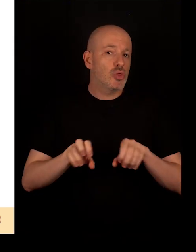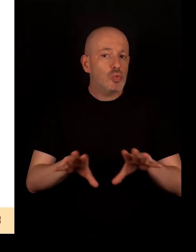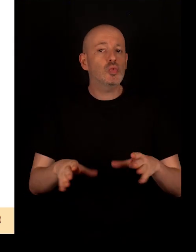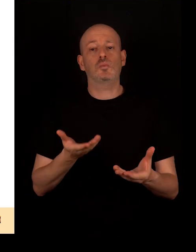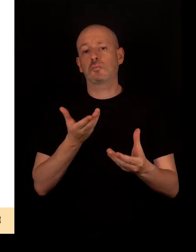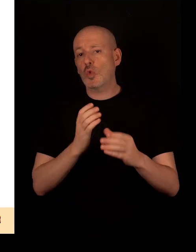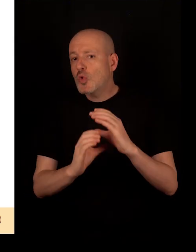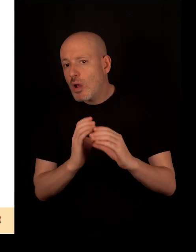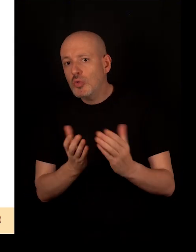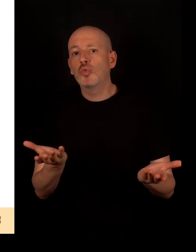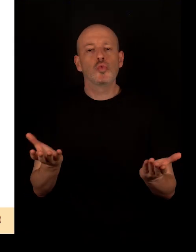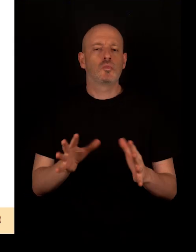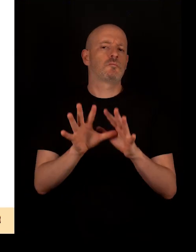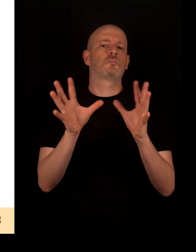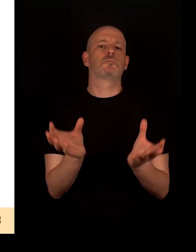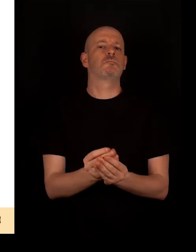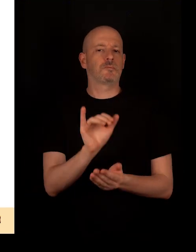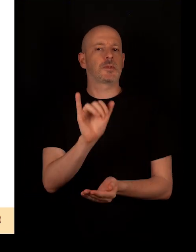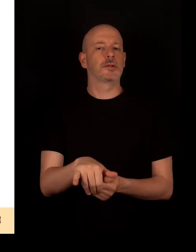dissemination, communication and all that.